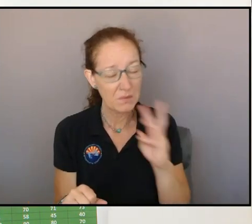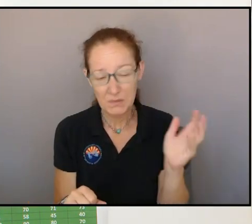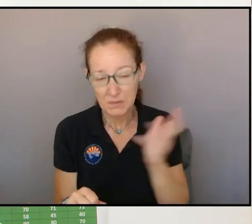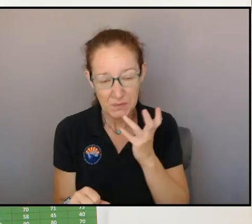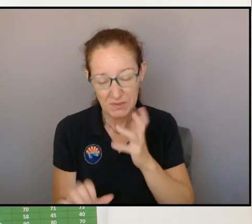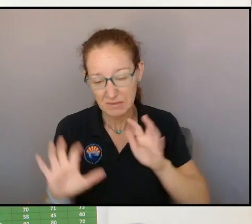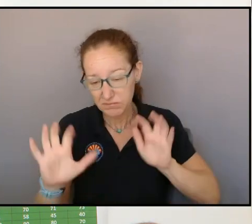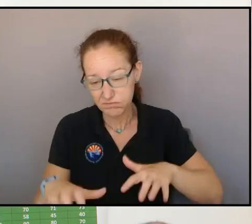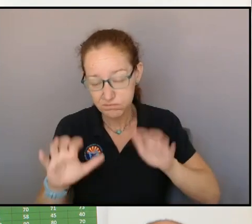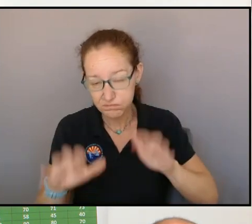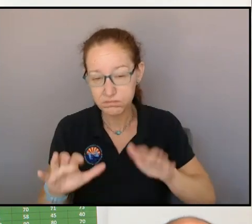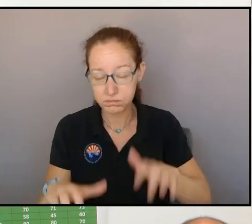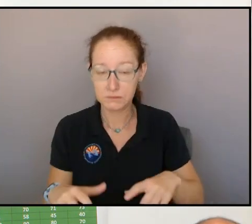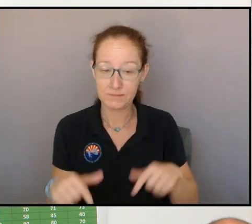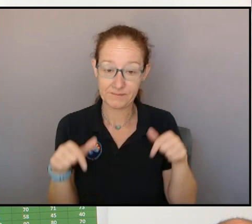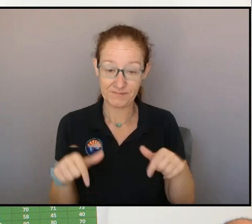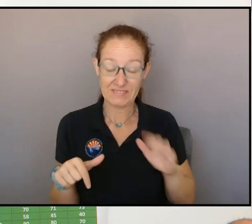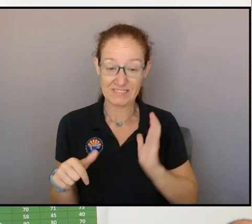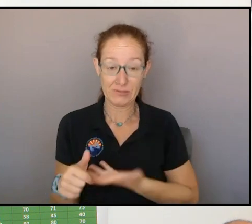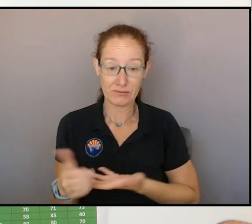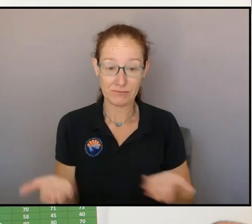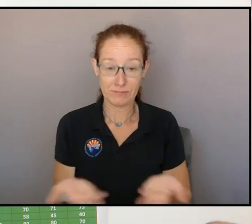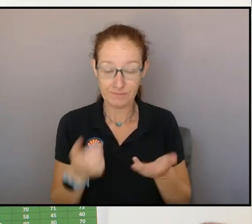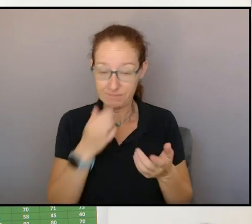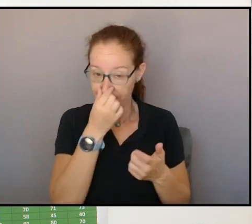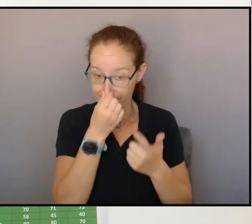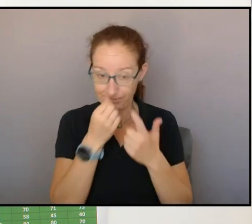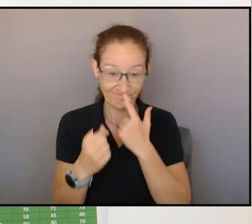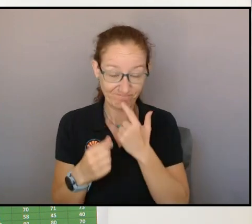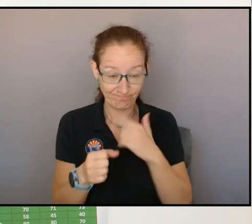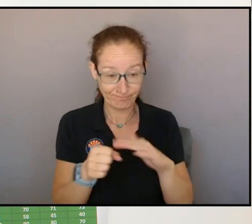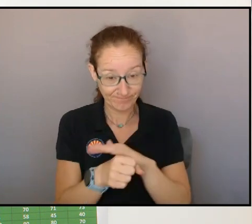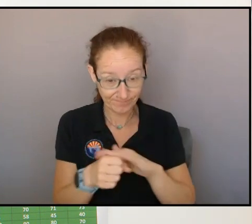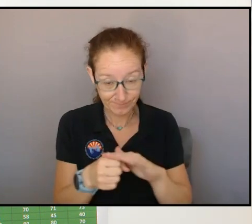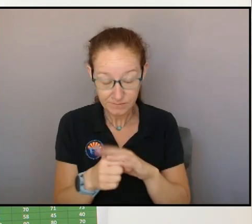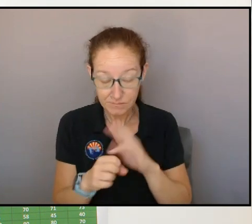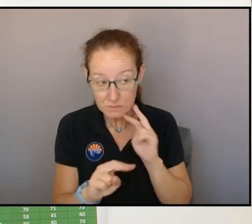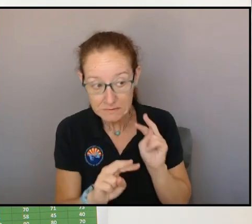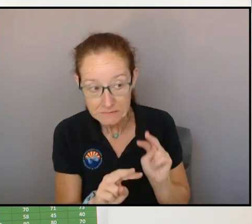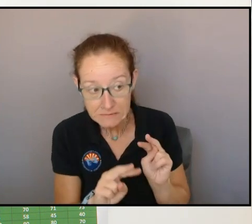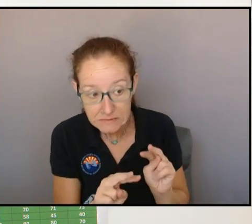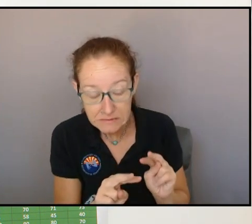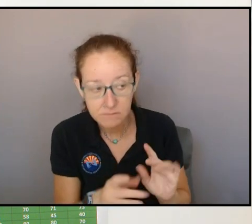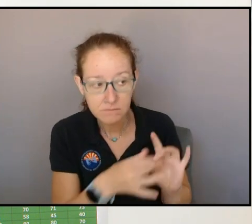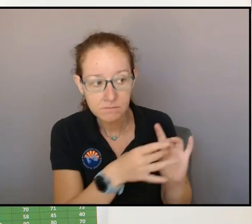flash flooding this afternoon. Uh we're going to be watching that very closely coordinating with the National Weather Service in